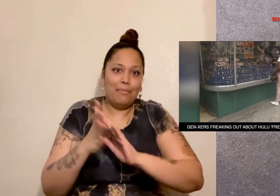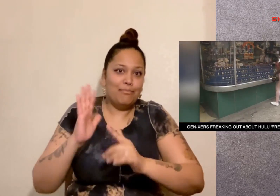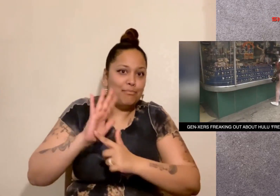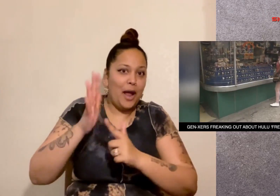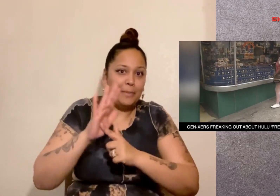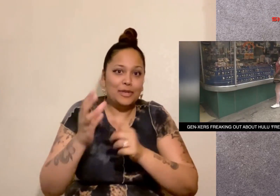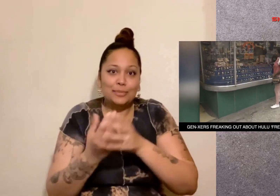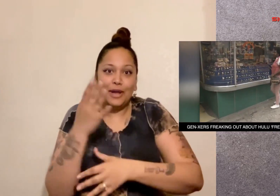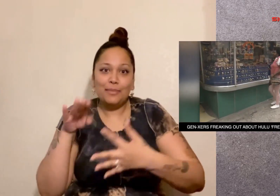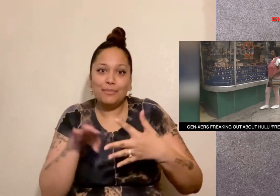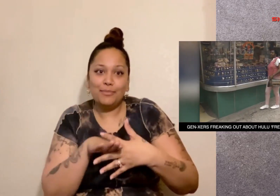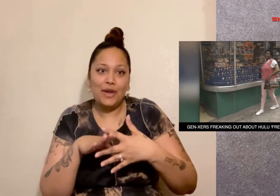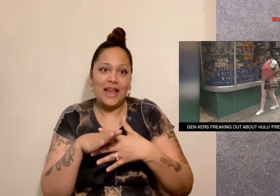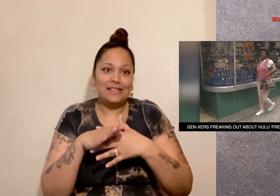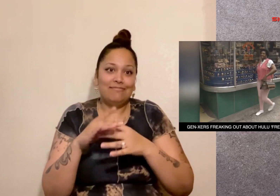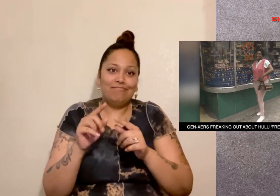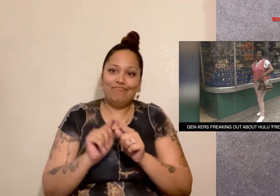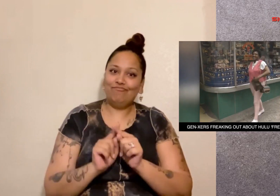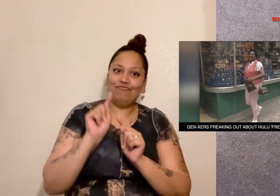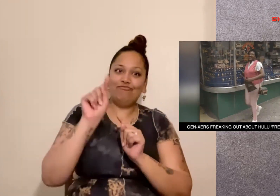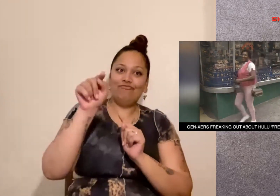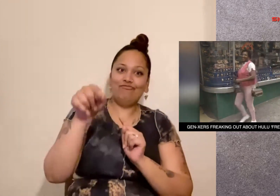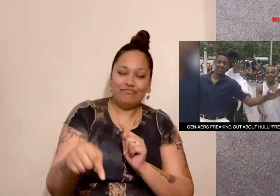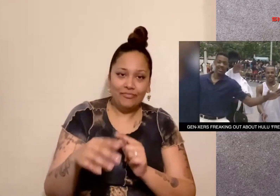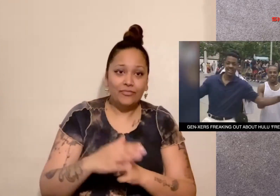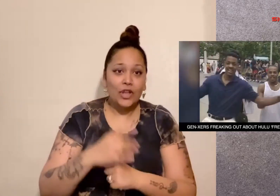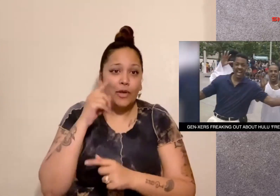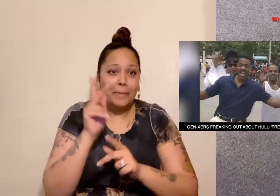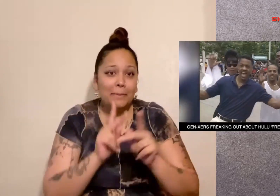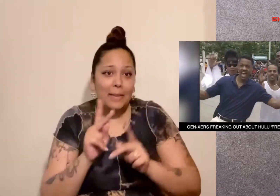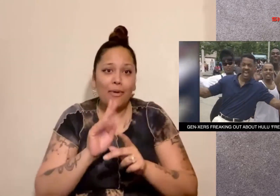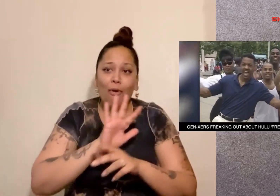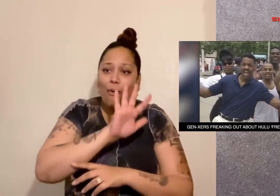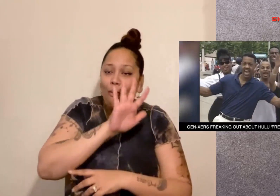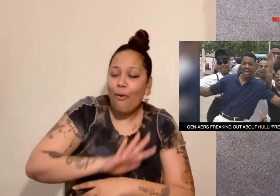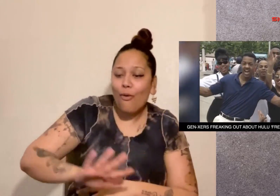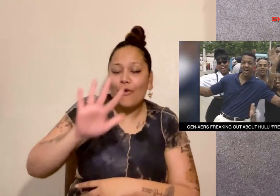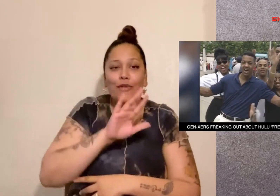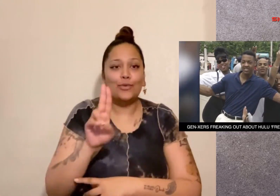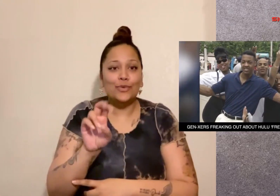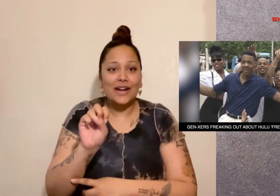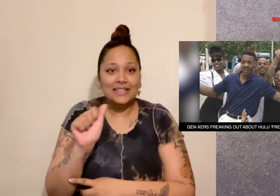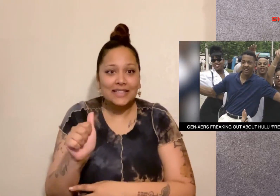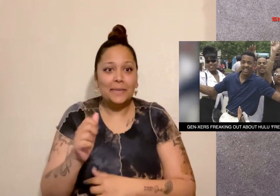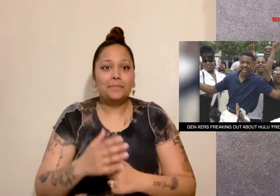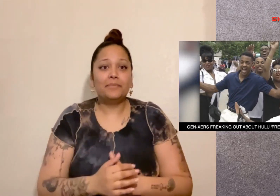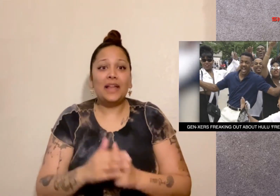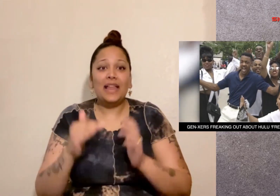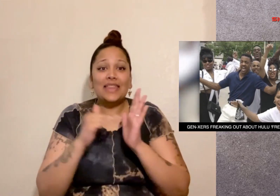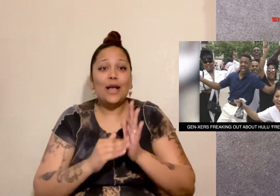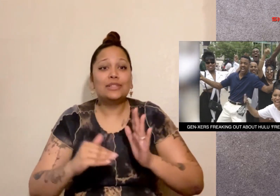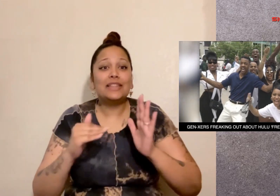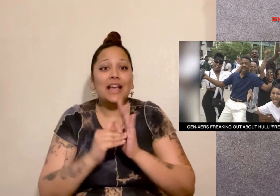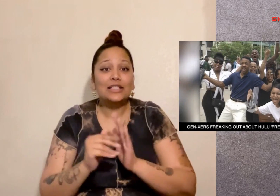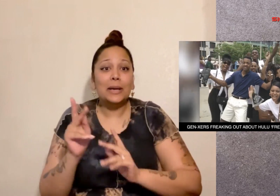a popular spring break destination for people all over the United States thousands of people